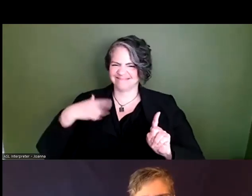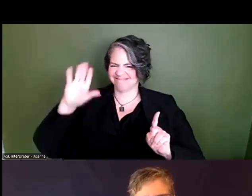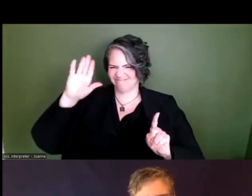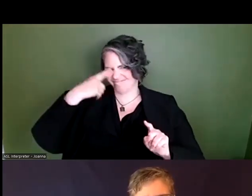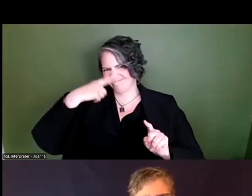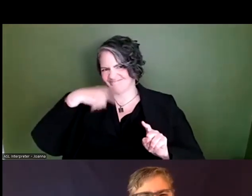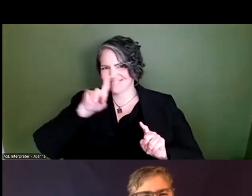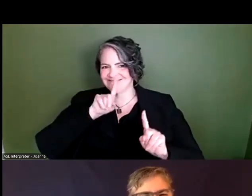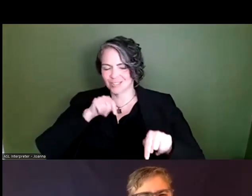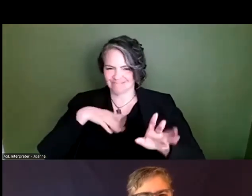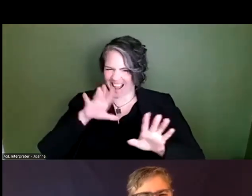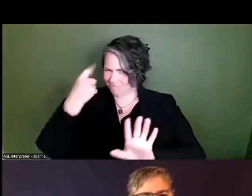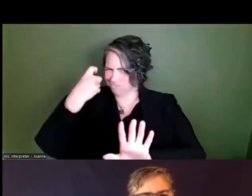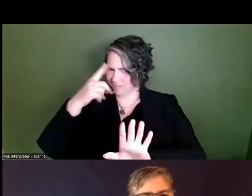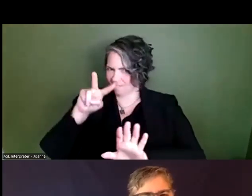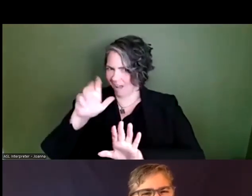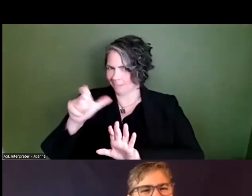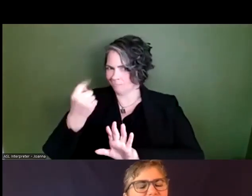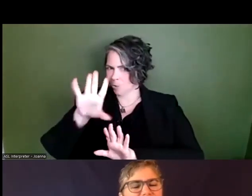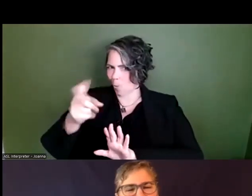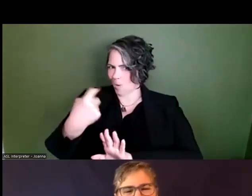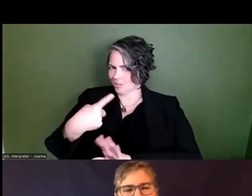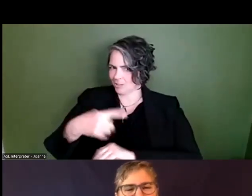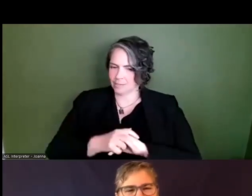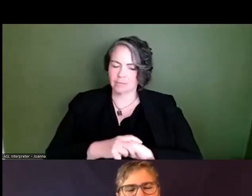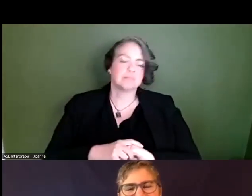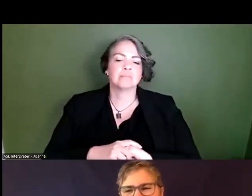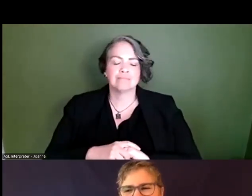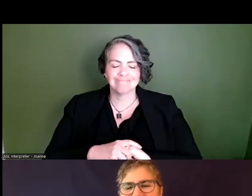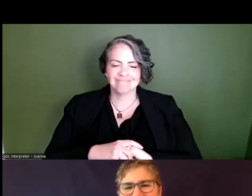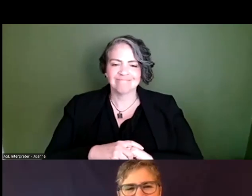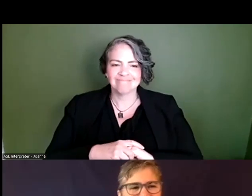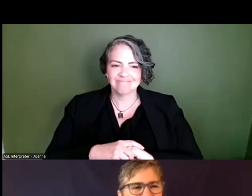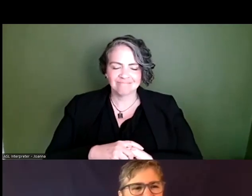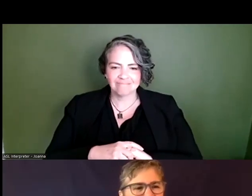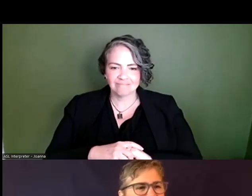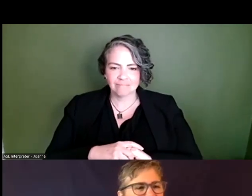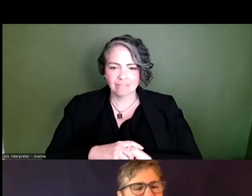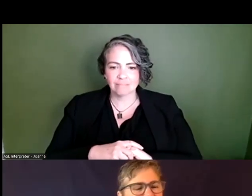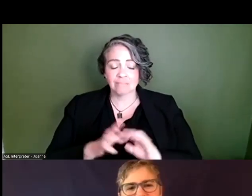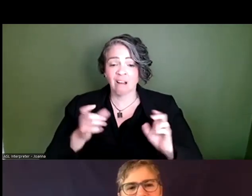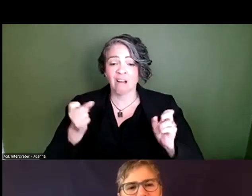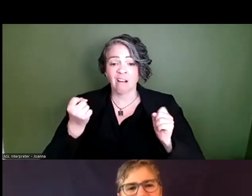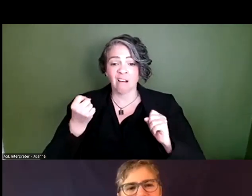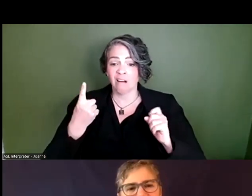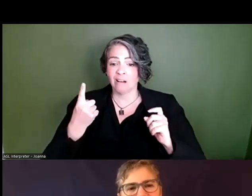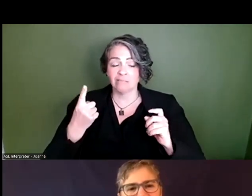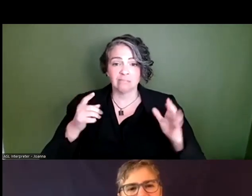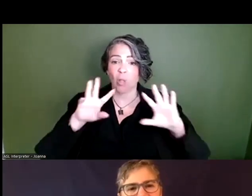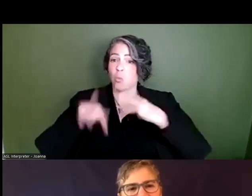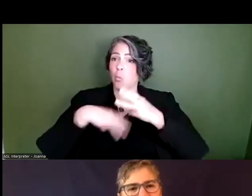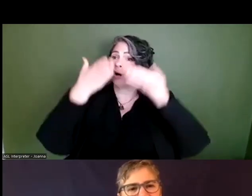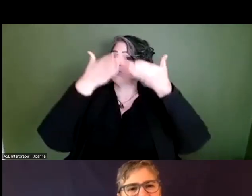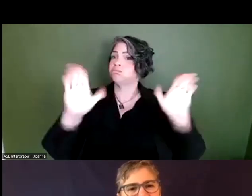now. I got you, Val. There is prejudice and discrimination in the world, okay?